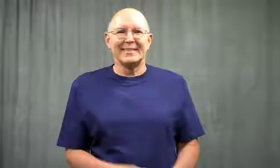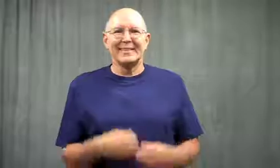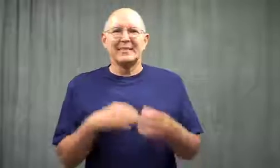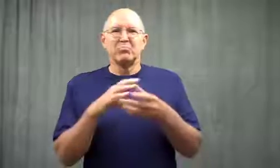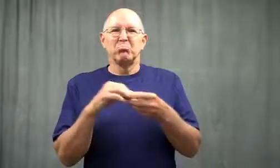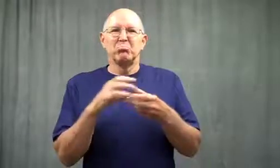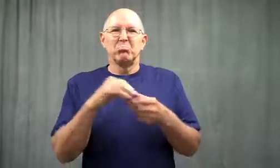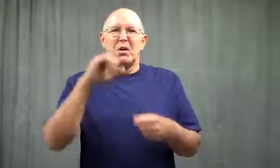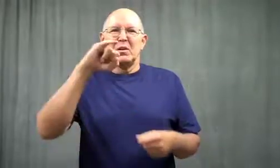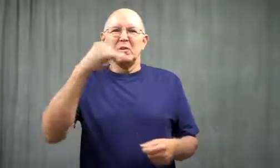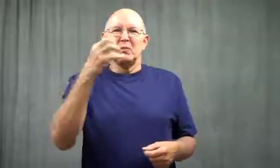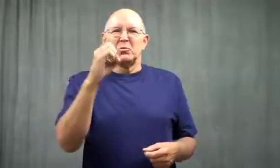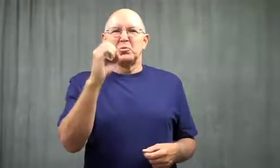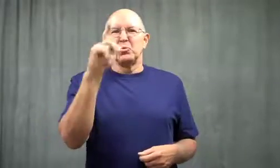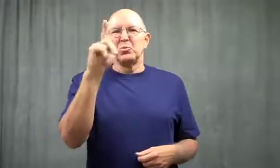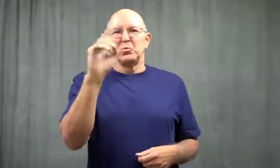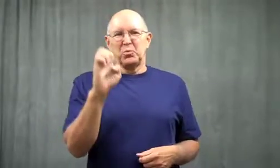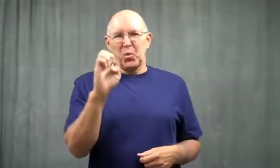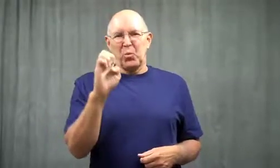This is a joke.